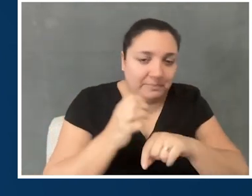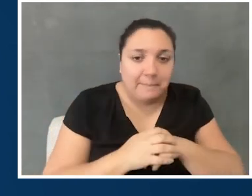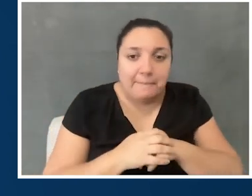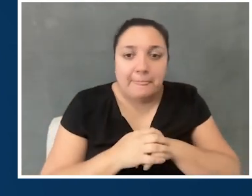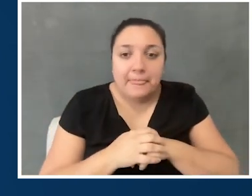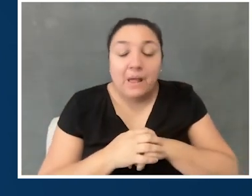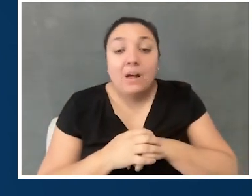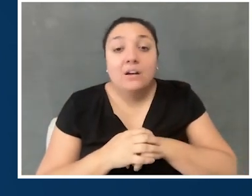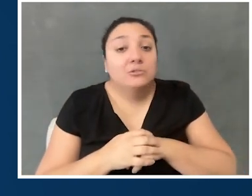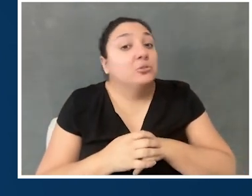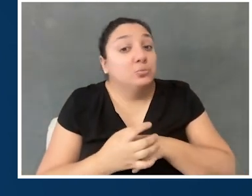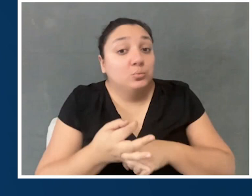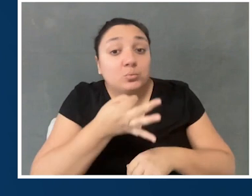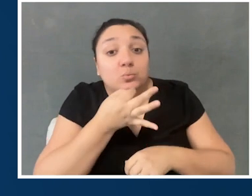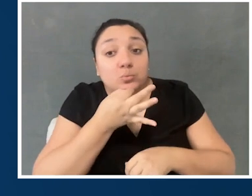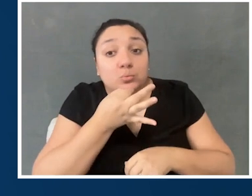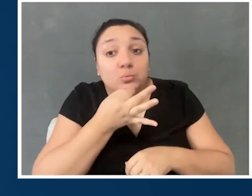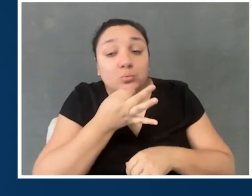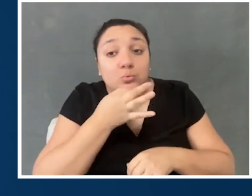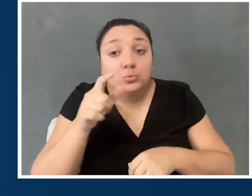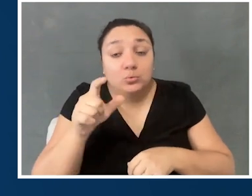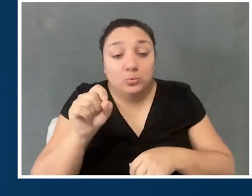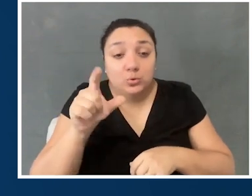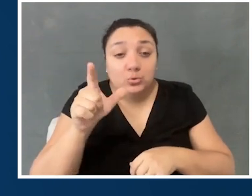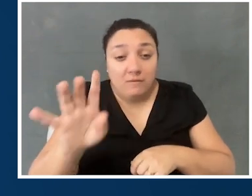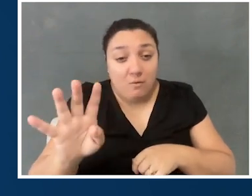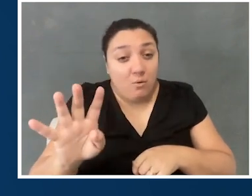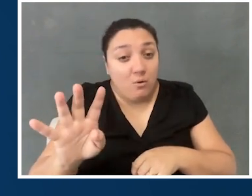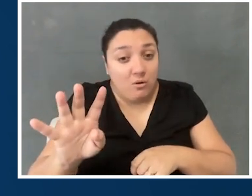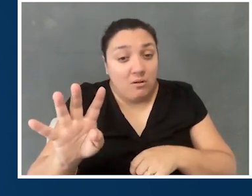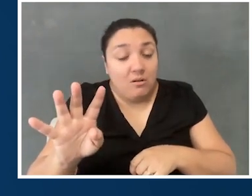So yes, this coming year we have many things that we are going to be dealing with,